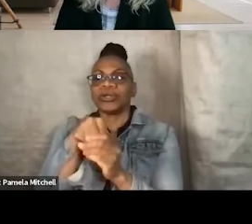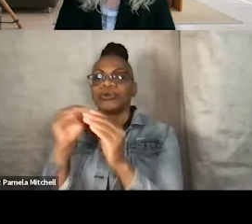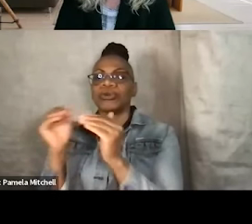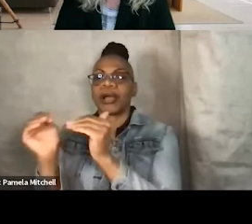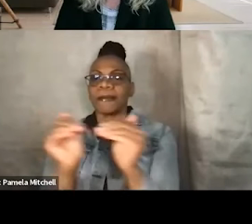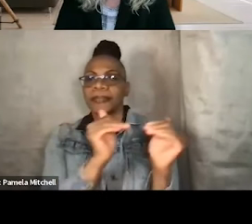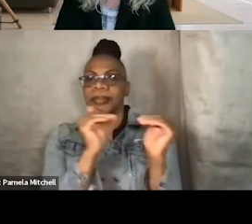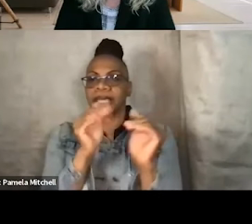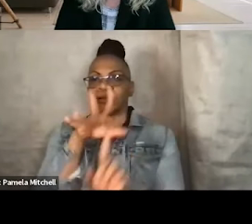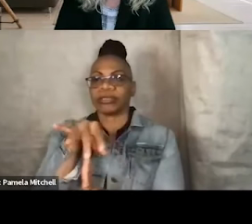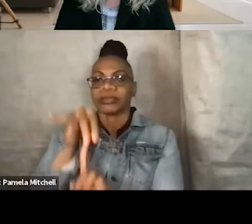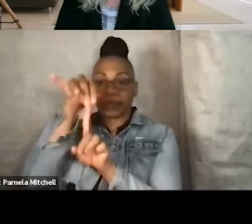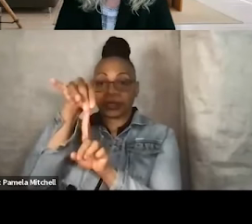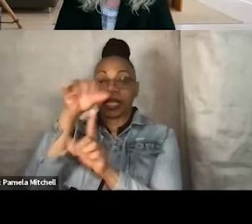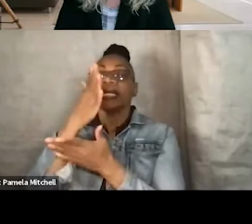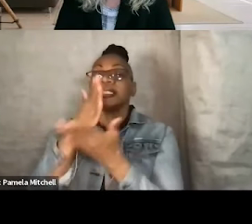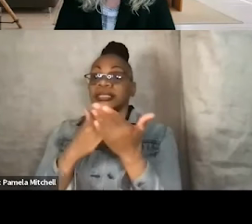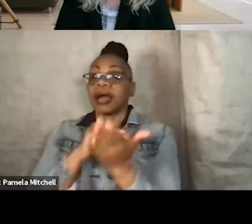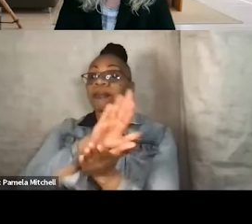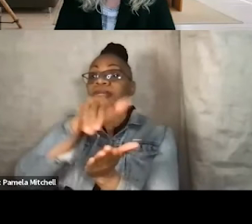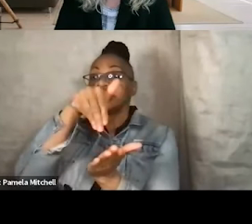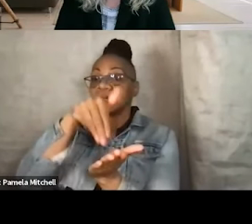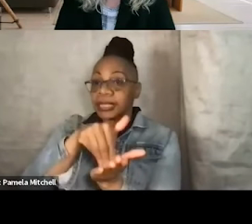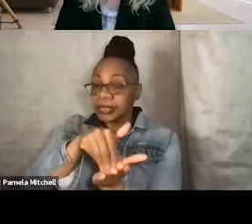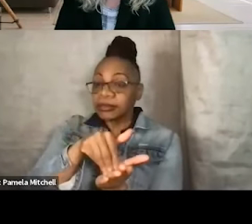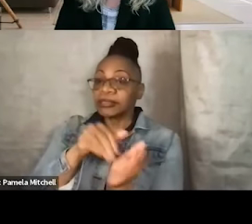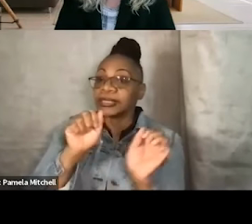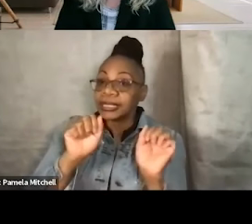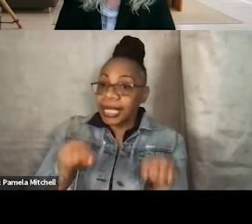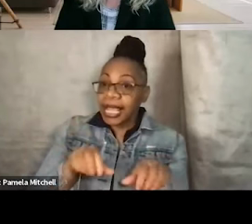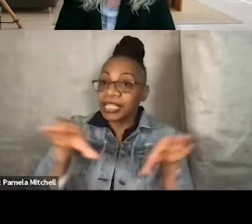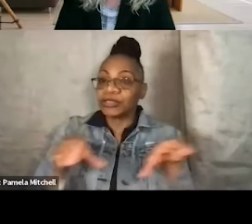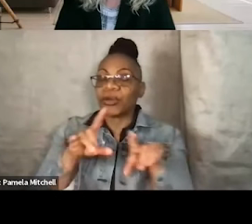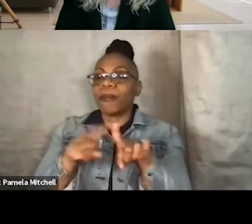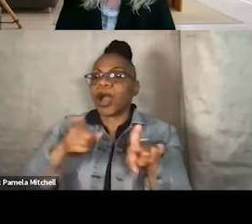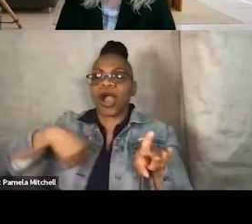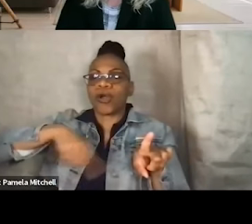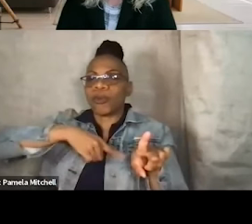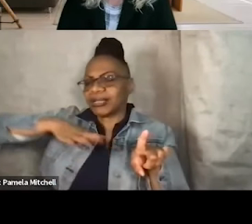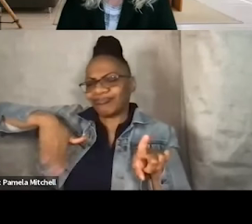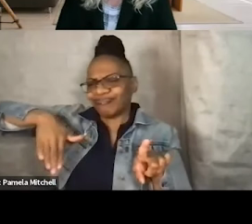Some of the centers are able to do that at this point, but we haven't yet got that totally across the board.